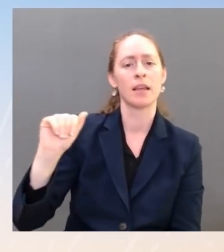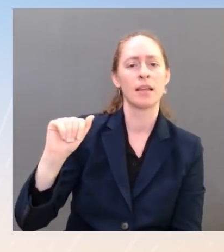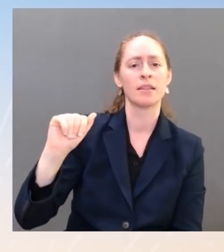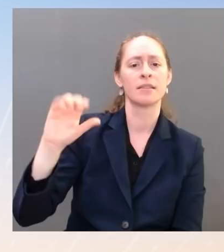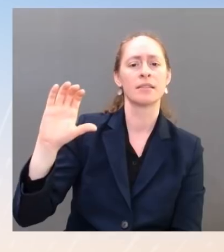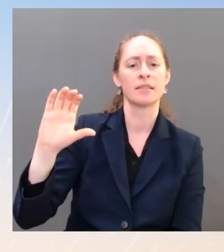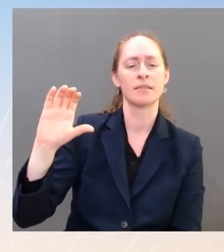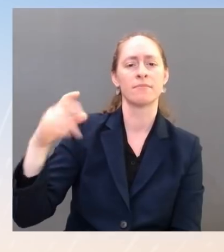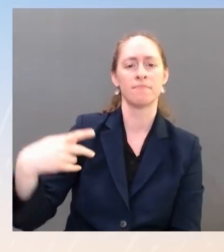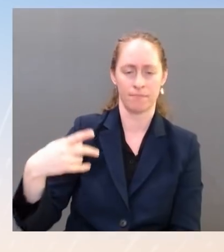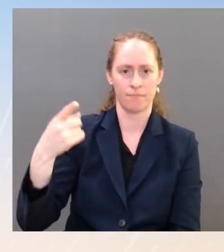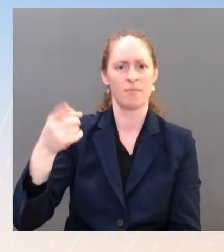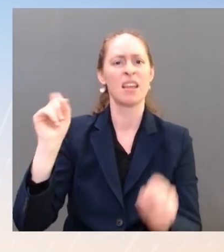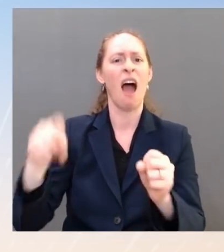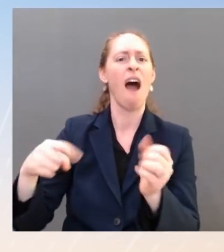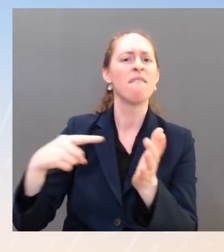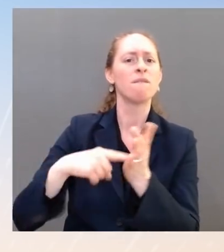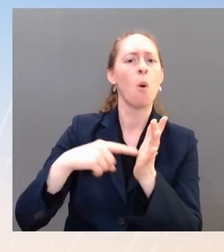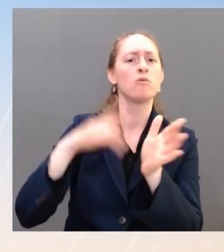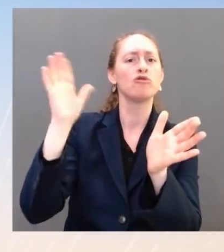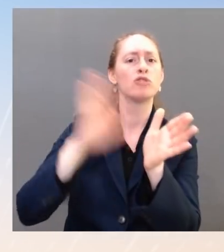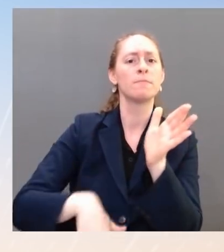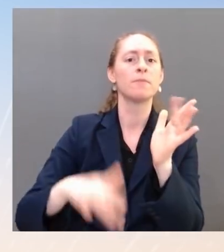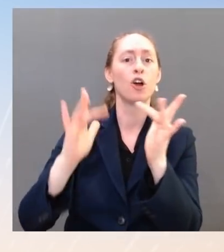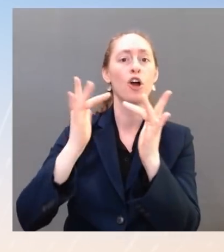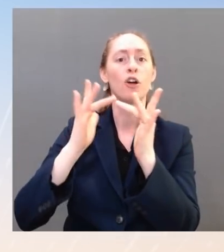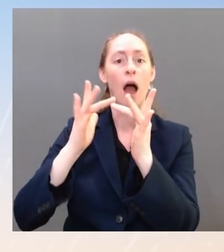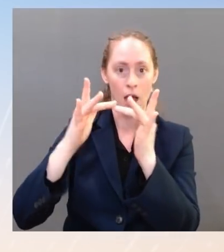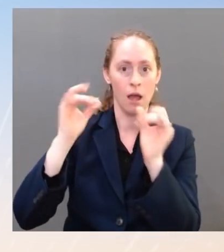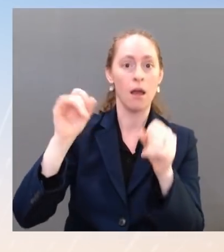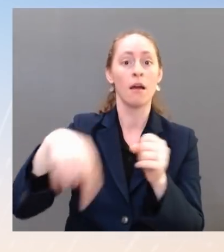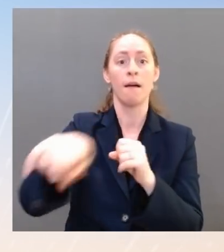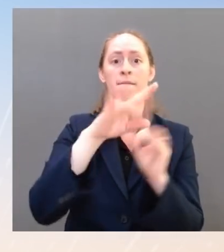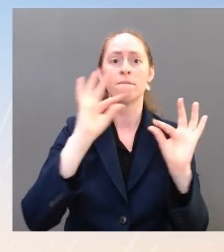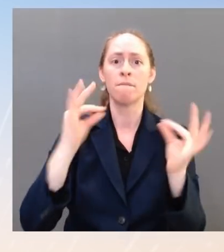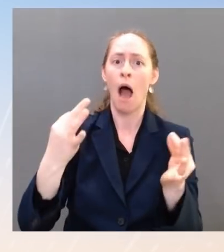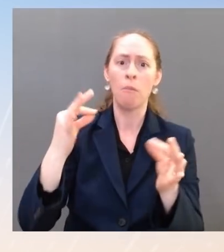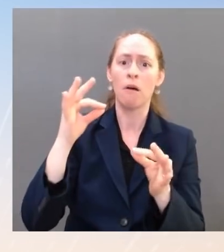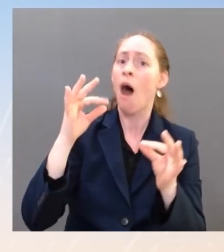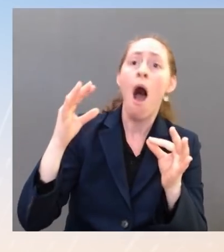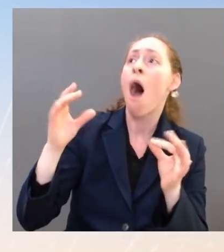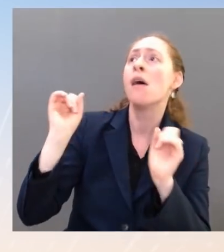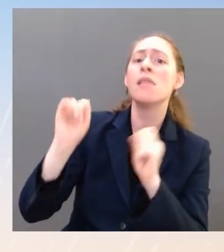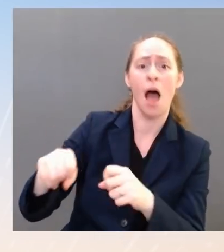for lower cost, high speed Internet and in many cases, high speed Internet for free. You heard Secretary Granholm